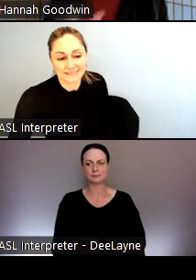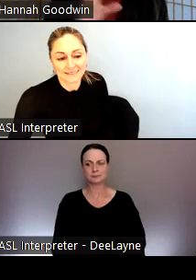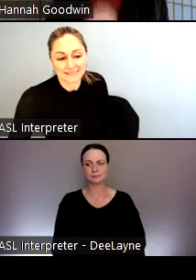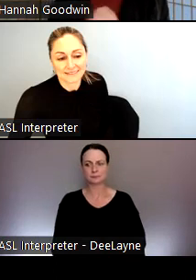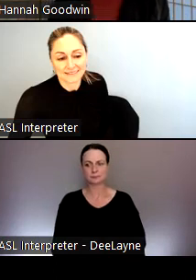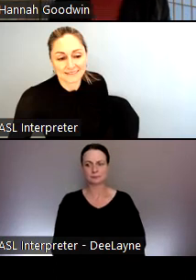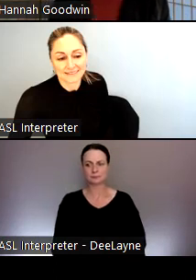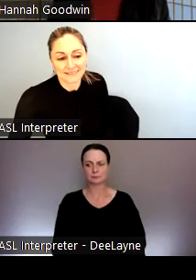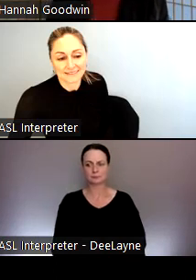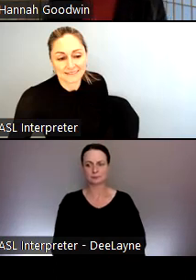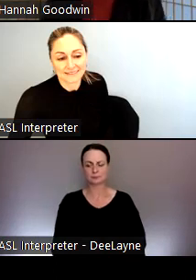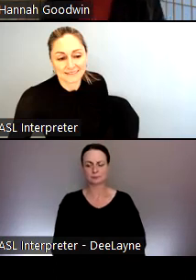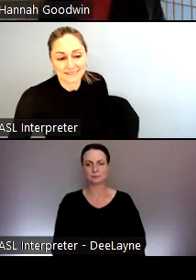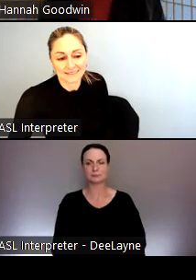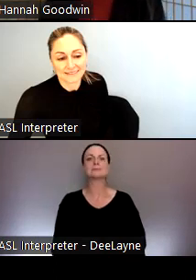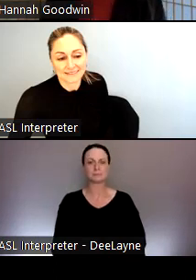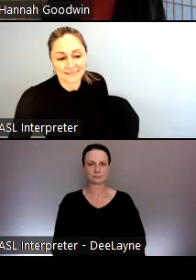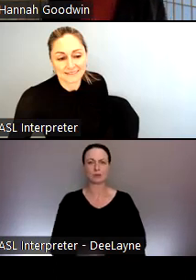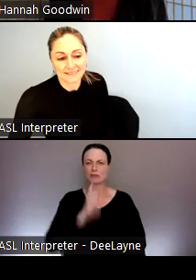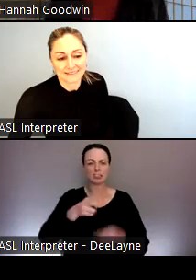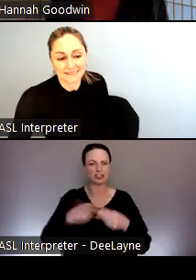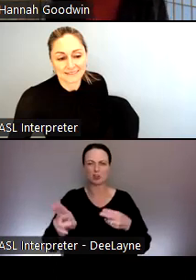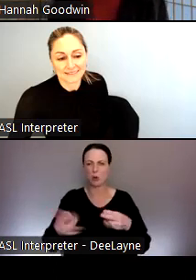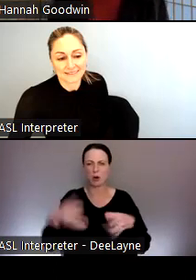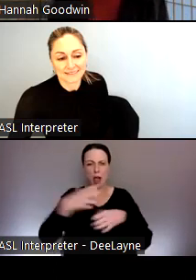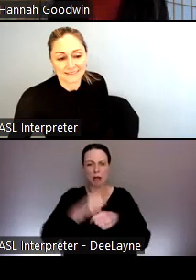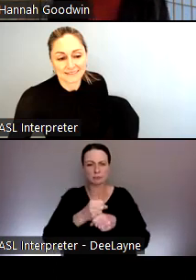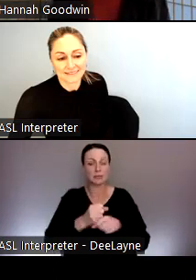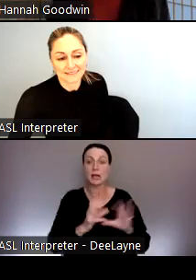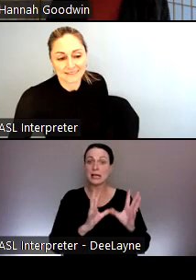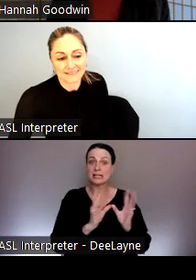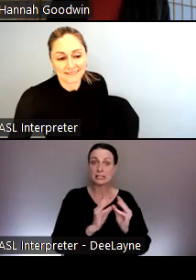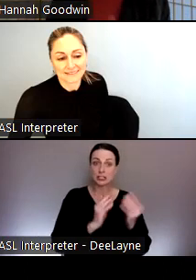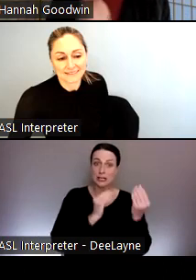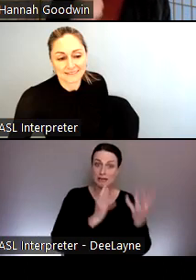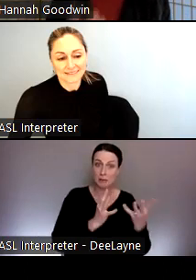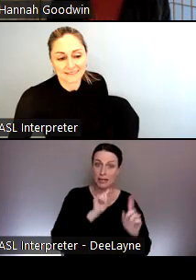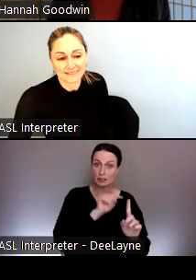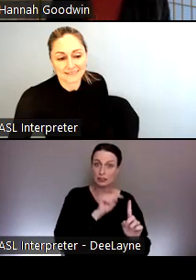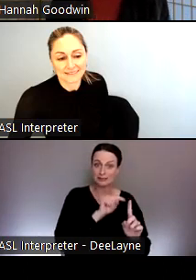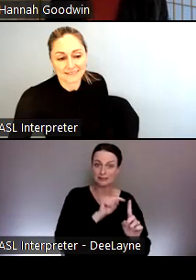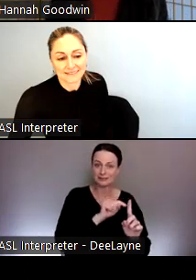So really quick recap. The session information is what, why, and who.